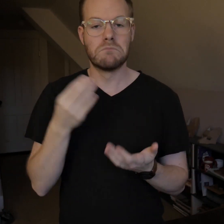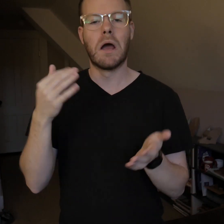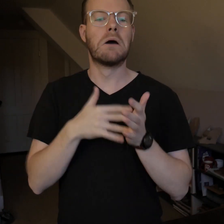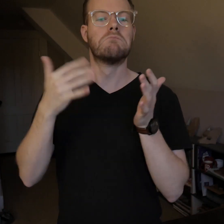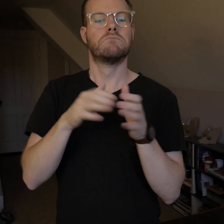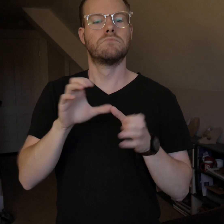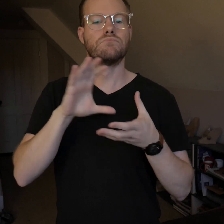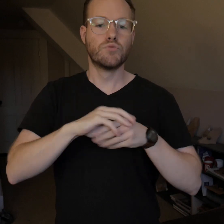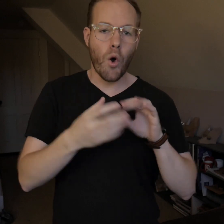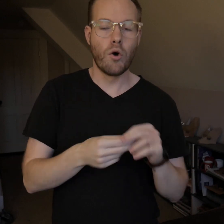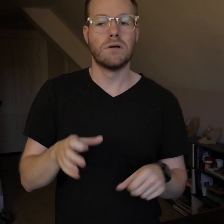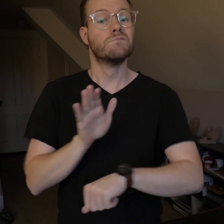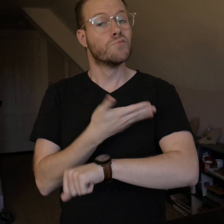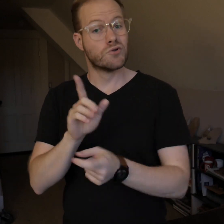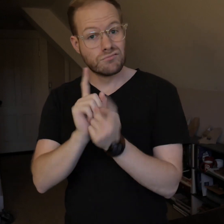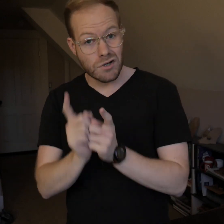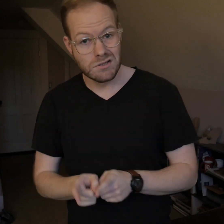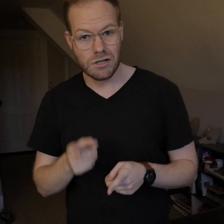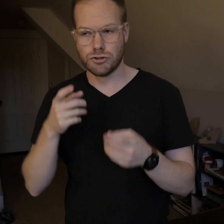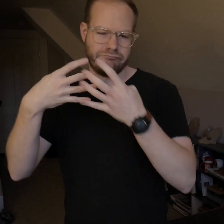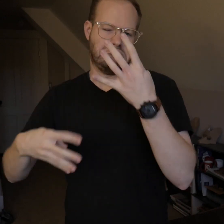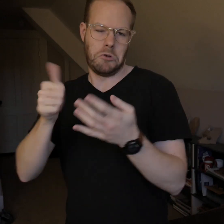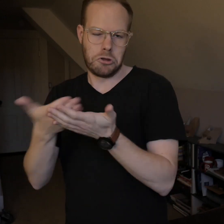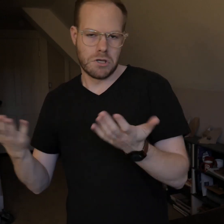and occasionally does stories, music translations, among other things.